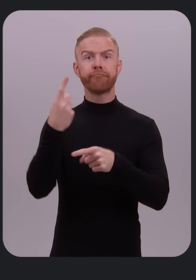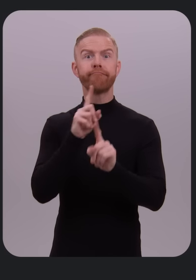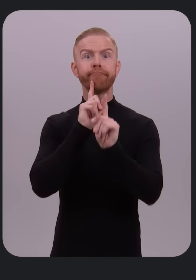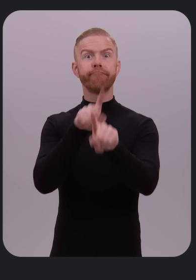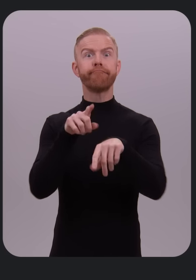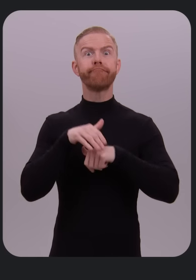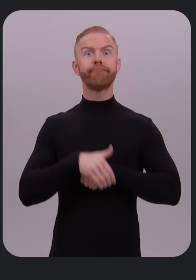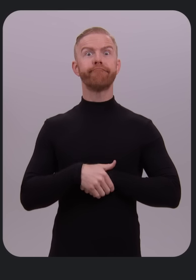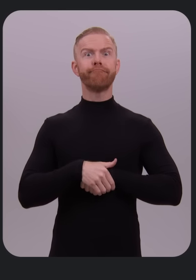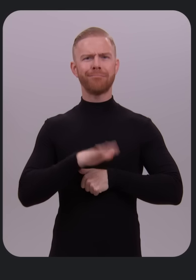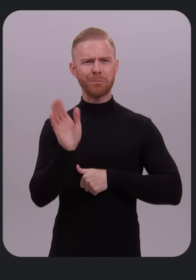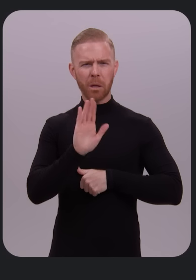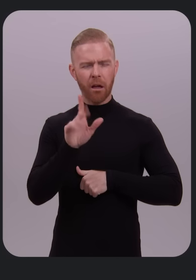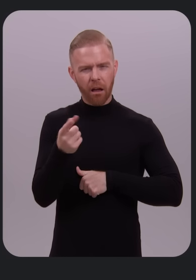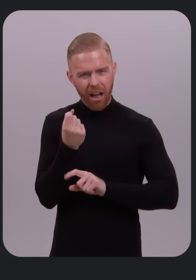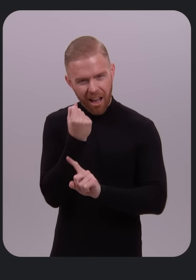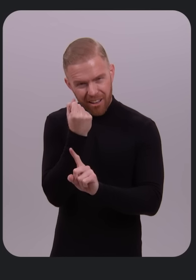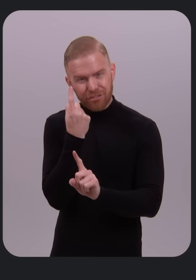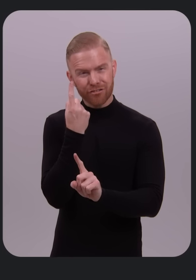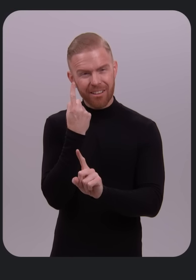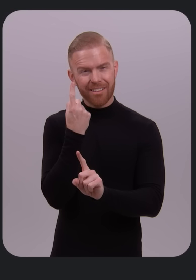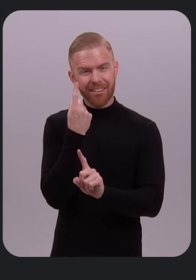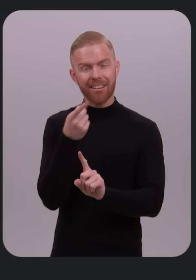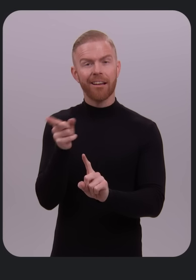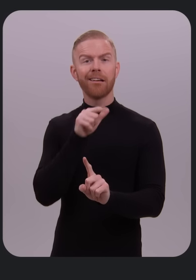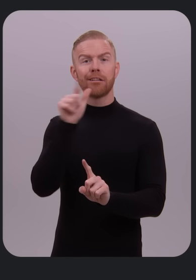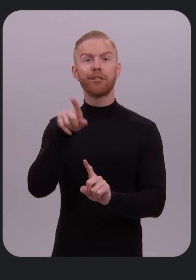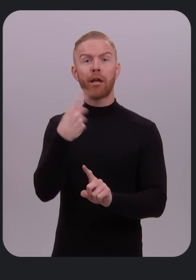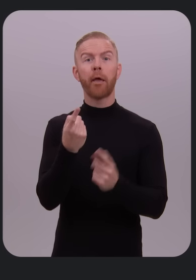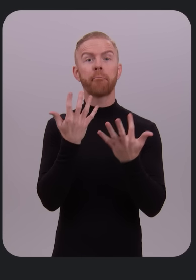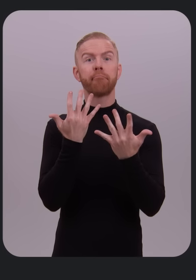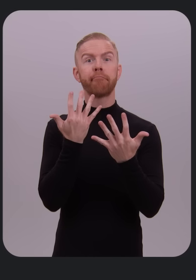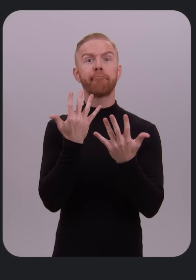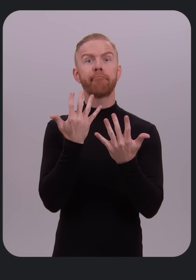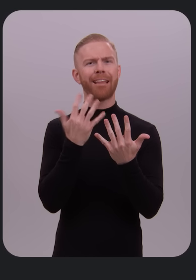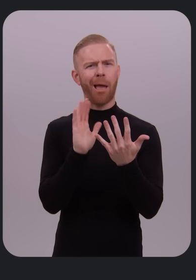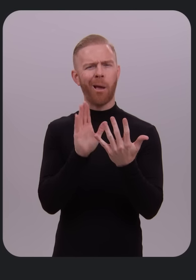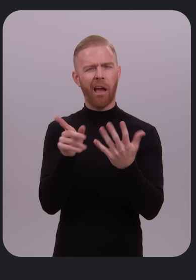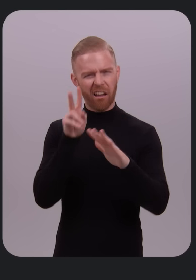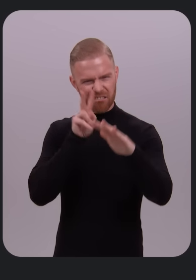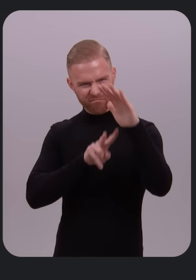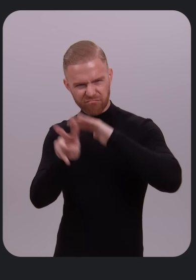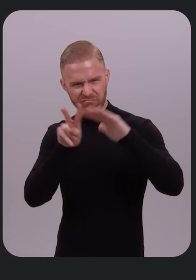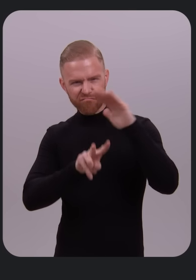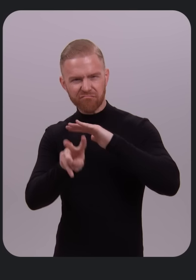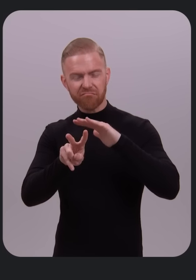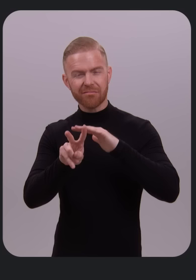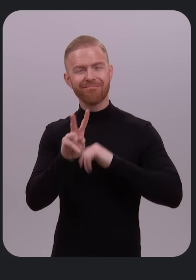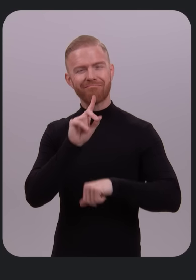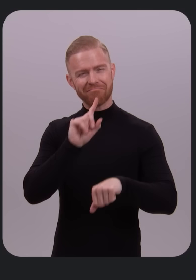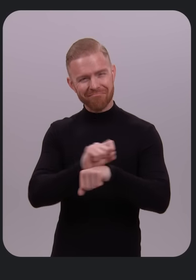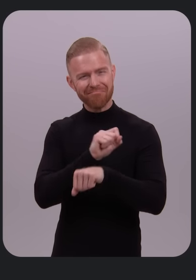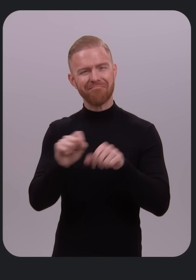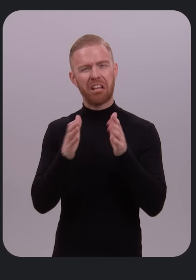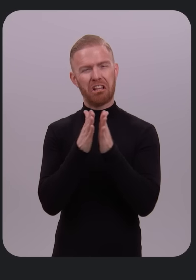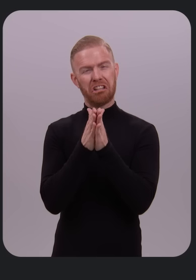but understands, one that doesn't just wait, but anticipate, a truly universal assistant that